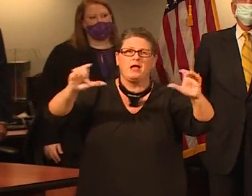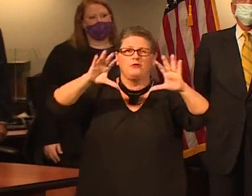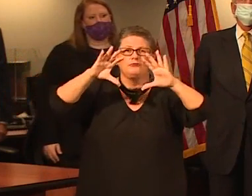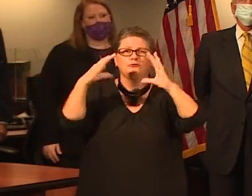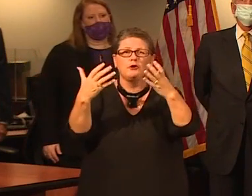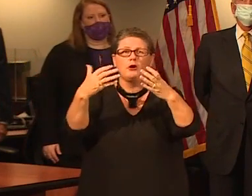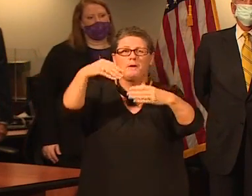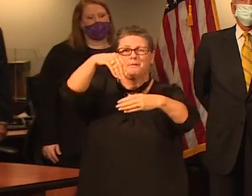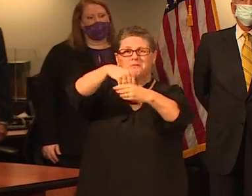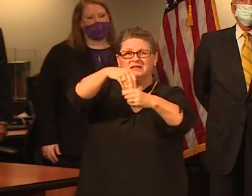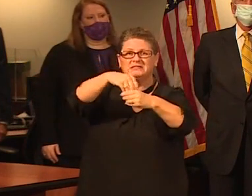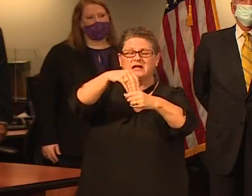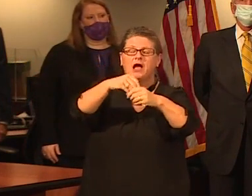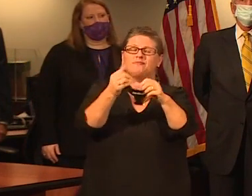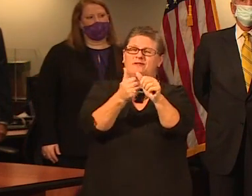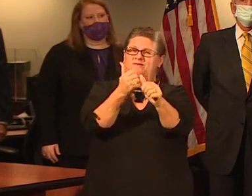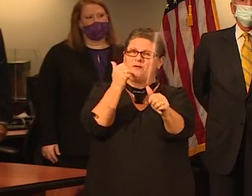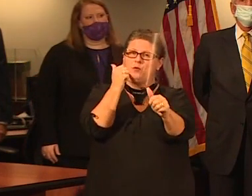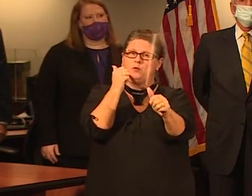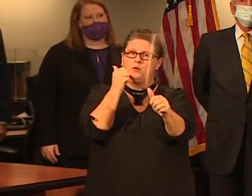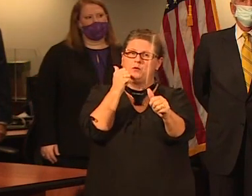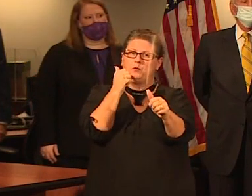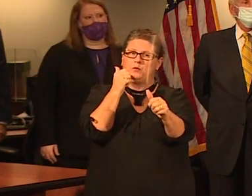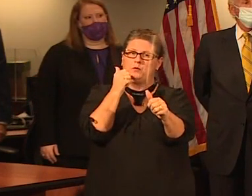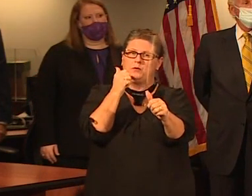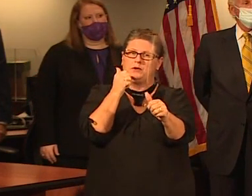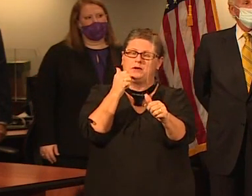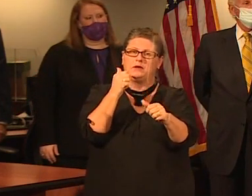PLEASE AVOID GROUP SETTINGS, ESPECIALLY IN INDOOR SPACES.